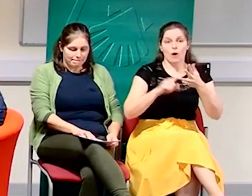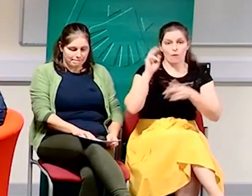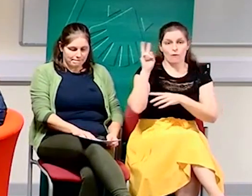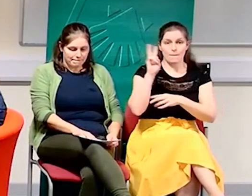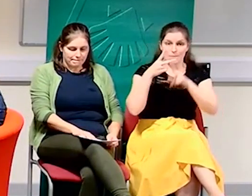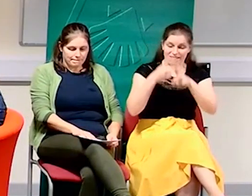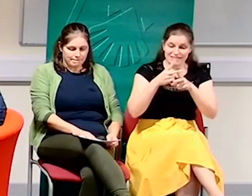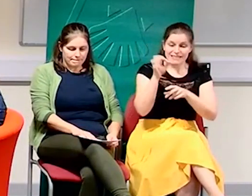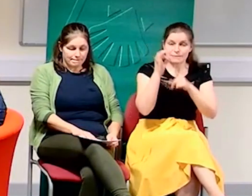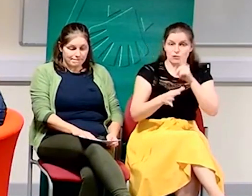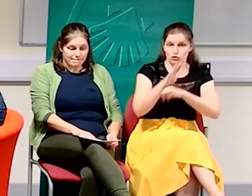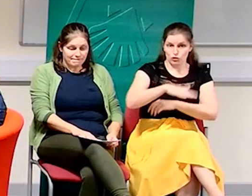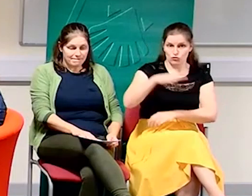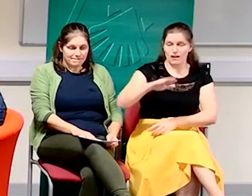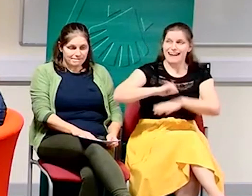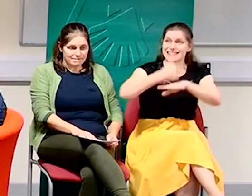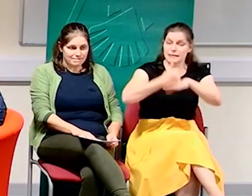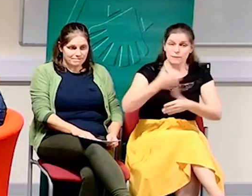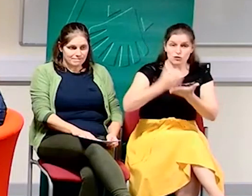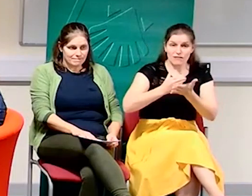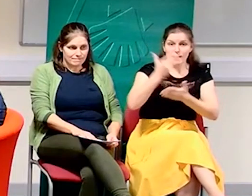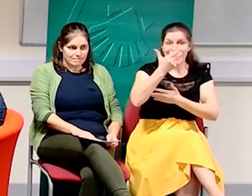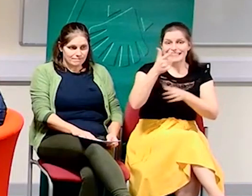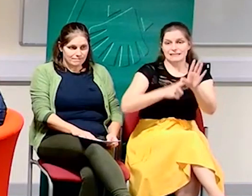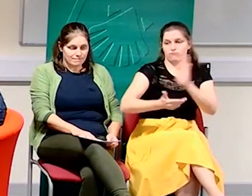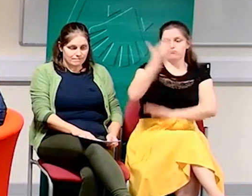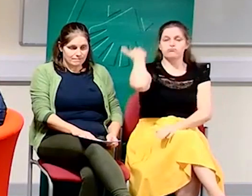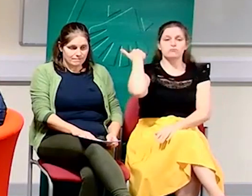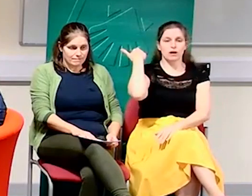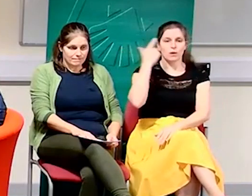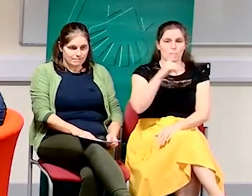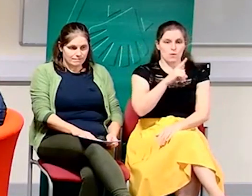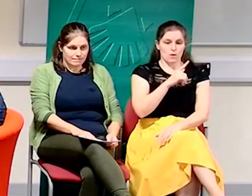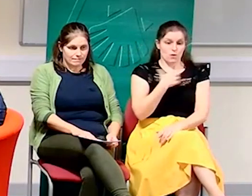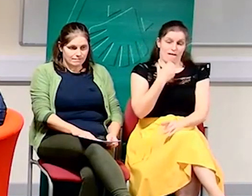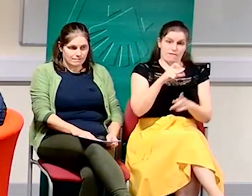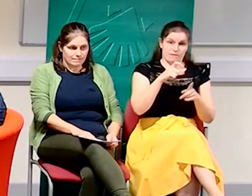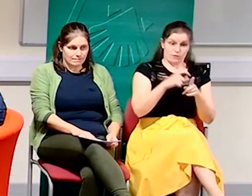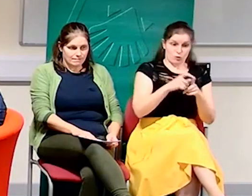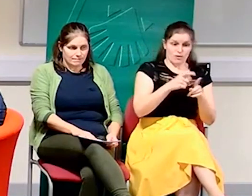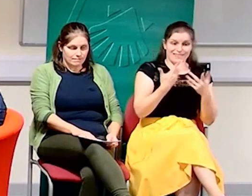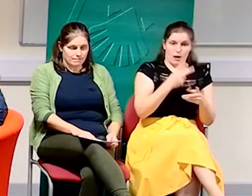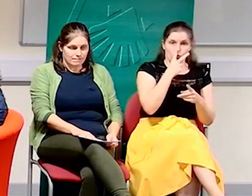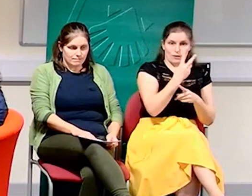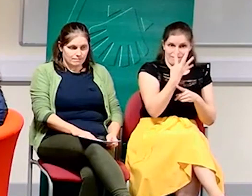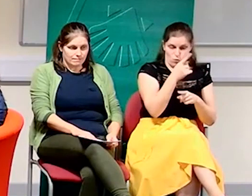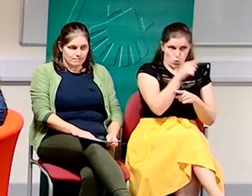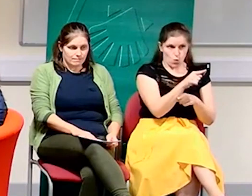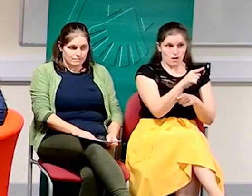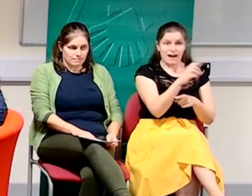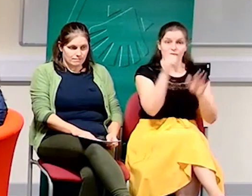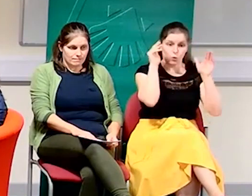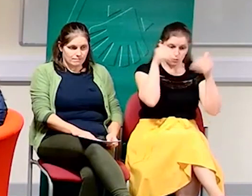18 years ago to meet an unmet need so I have a daughter who's 24 who is autistic ADHD and has